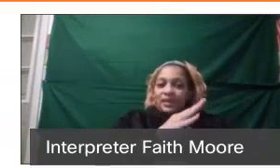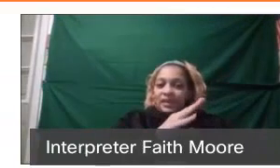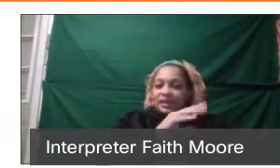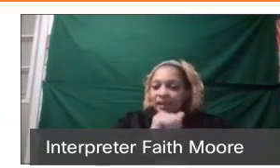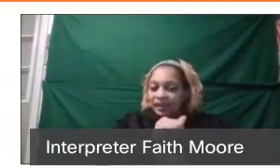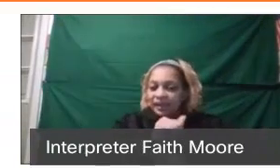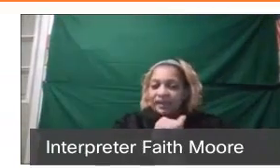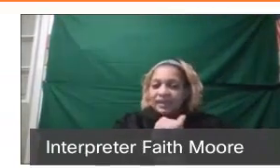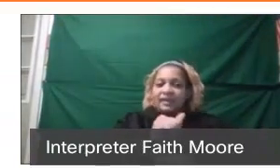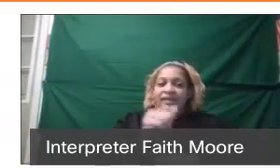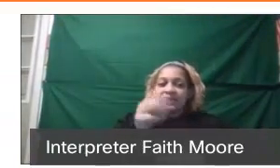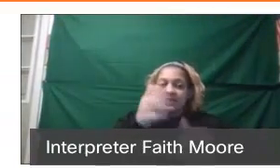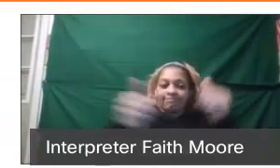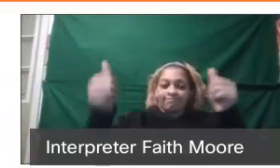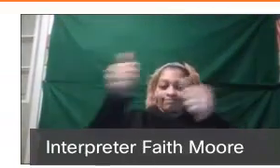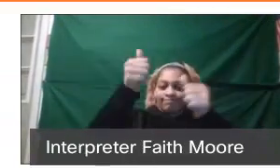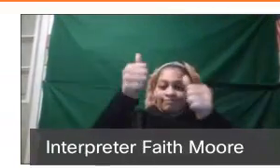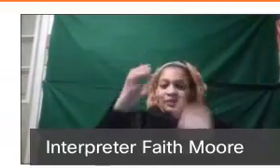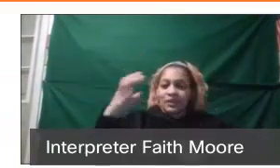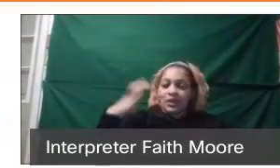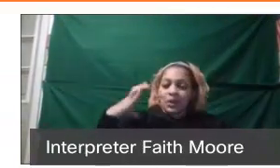And thank you for doing the presentation tonight.